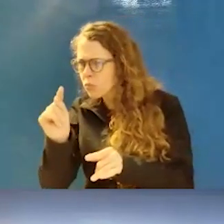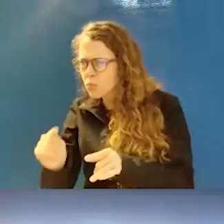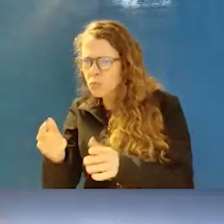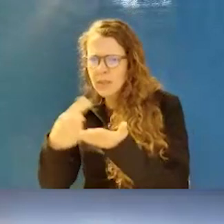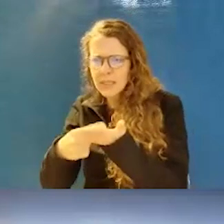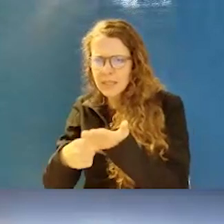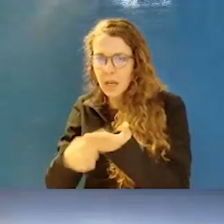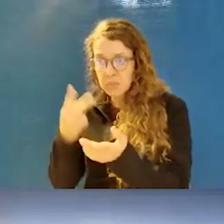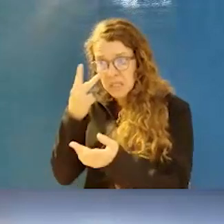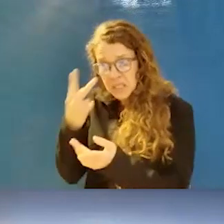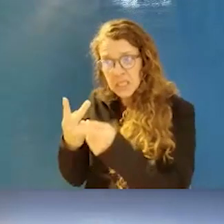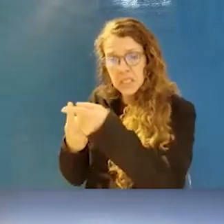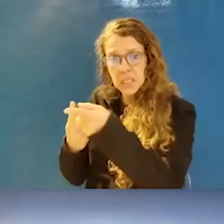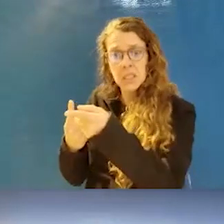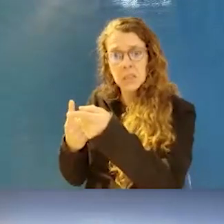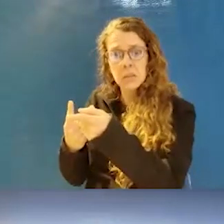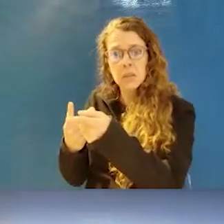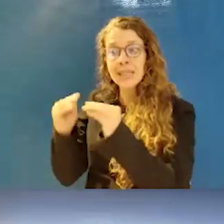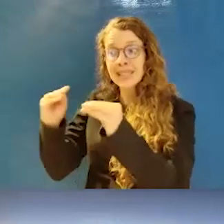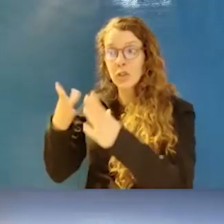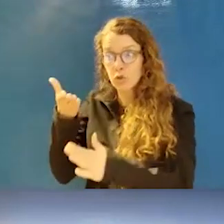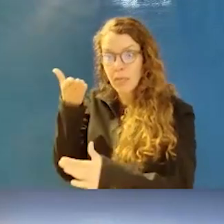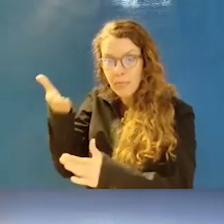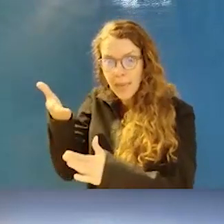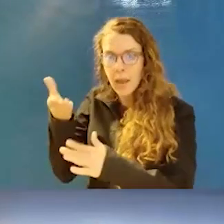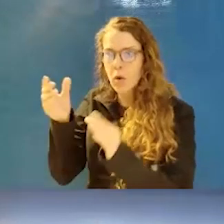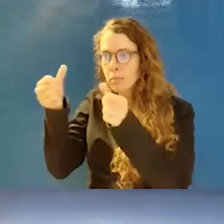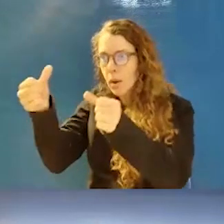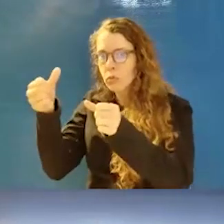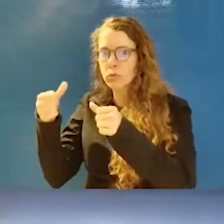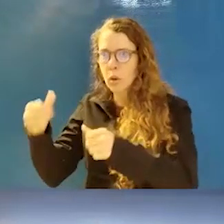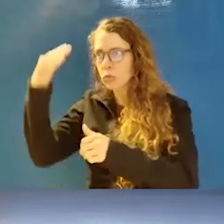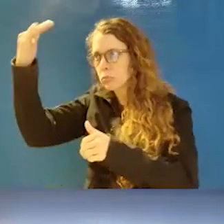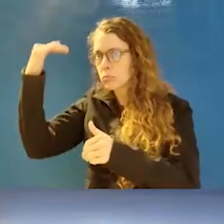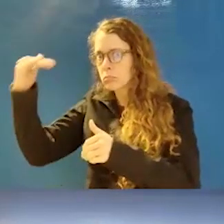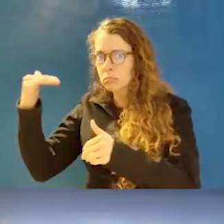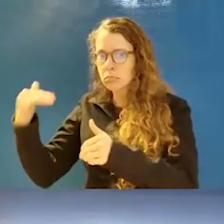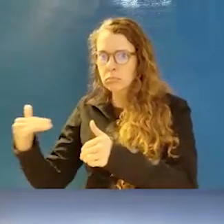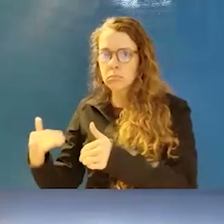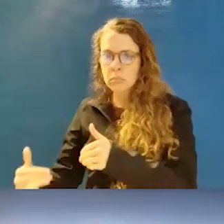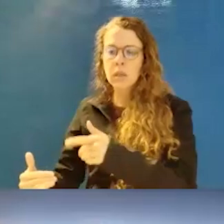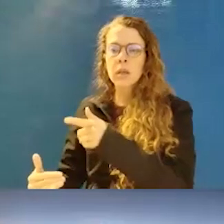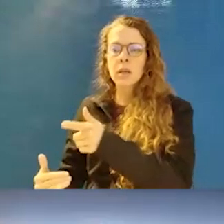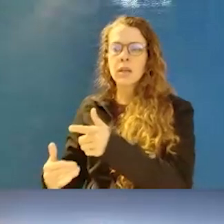If they see that there is an instructor presence there. You know, it's not all just